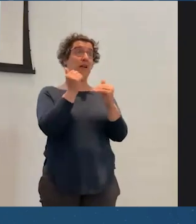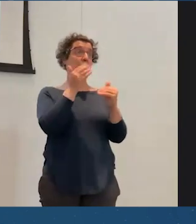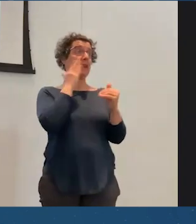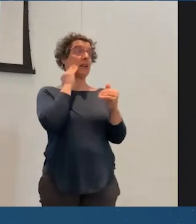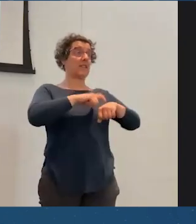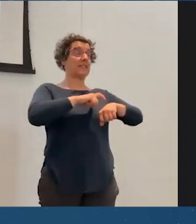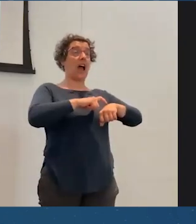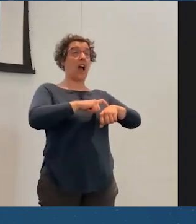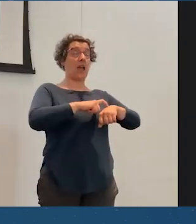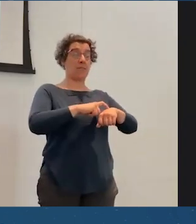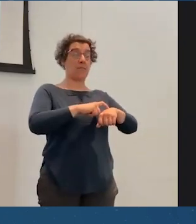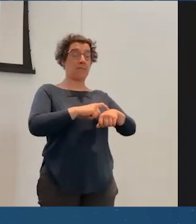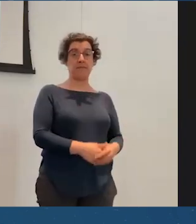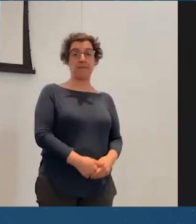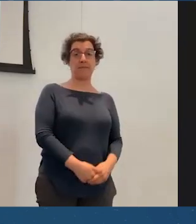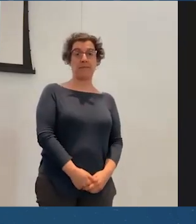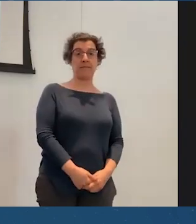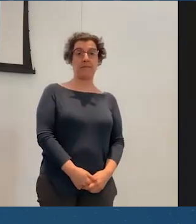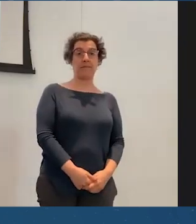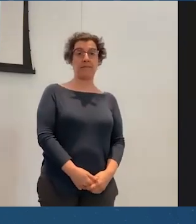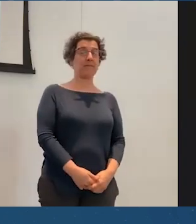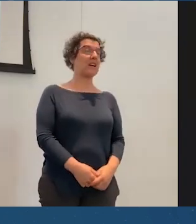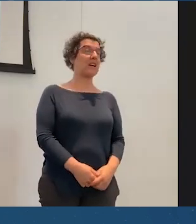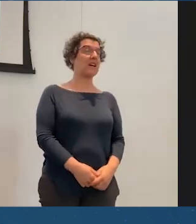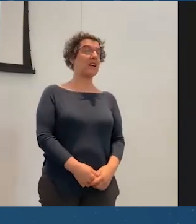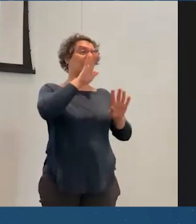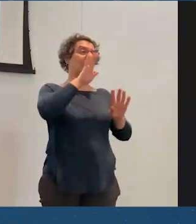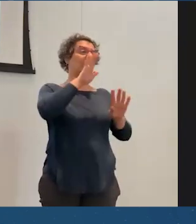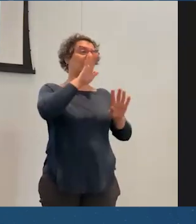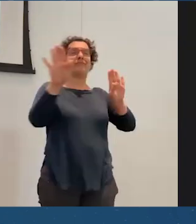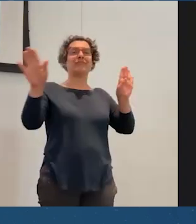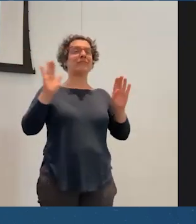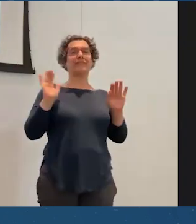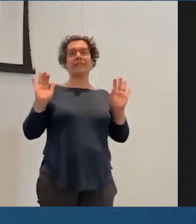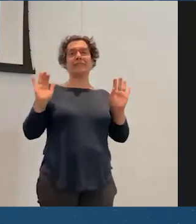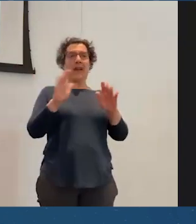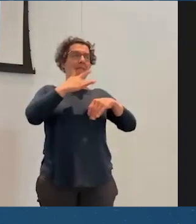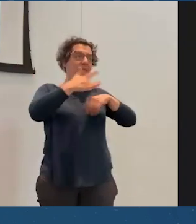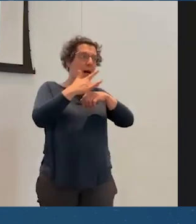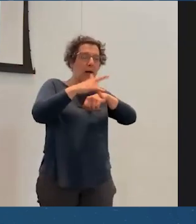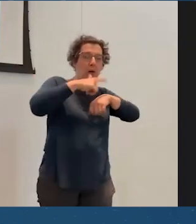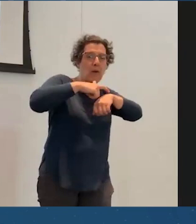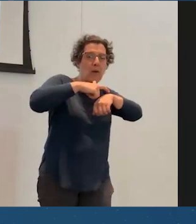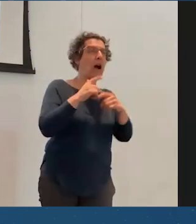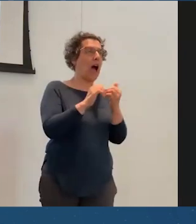we condense this agenda. So it just really varies by our availability and how long we can be with folks for.